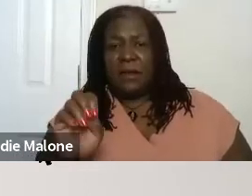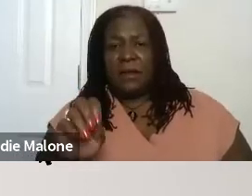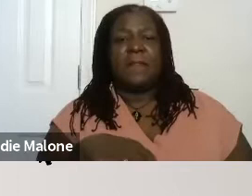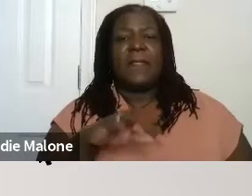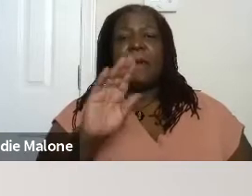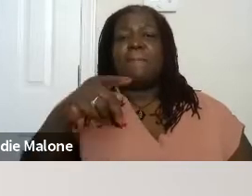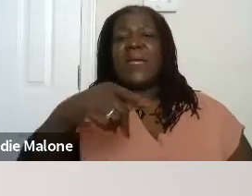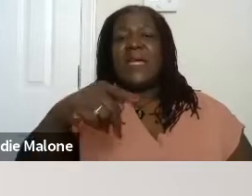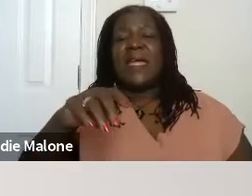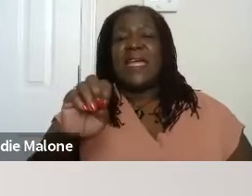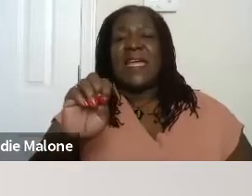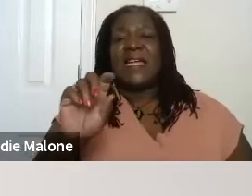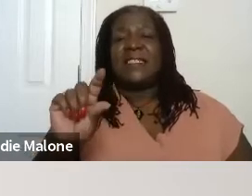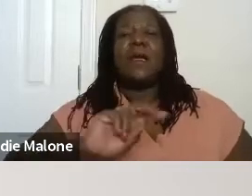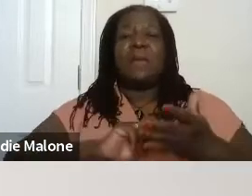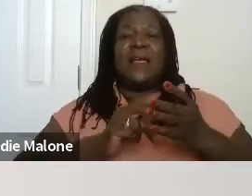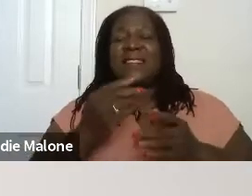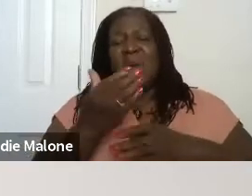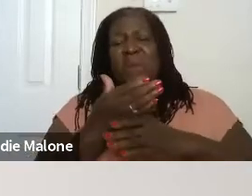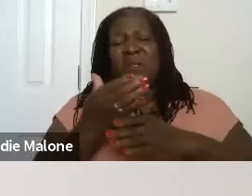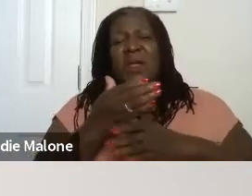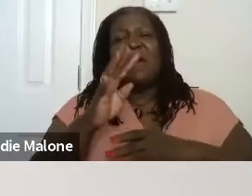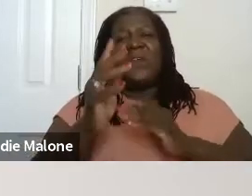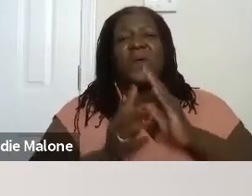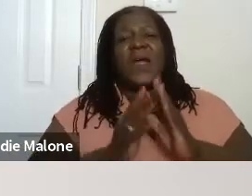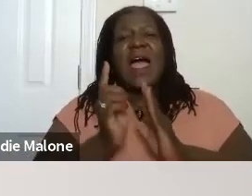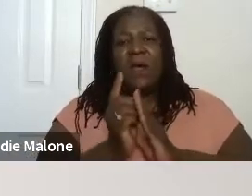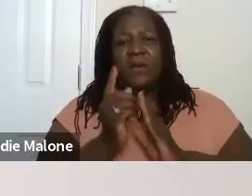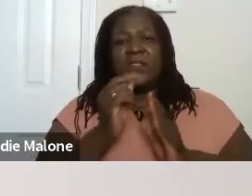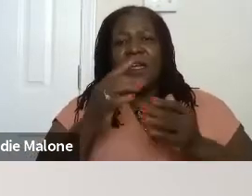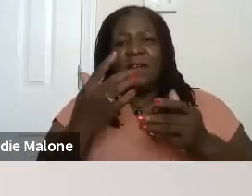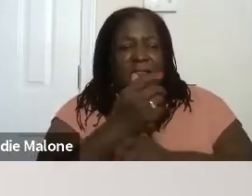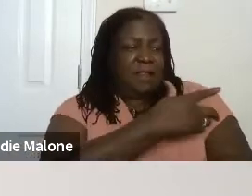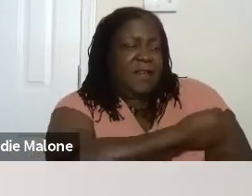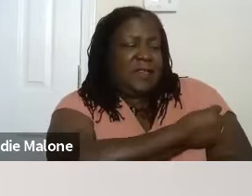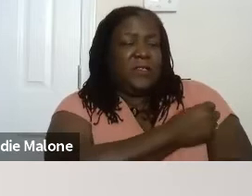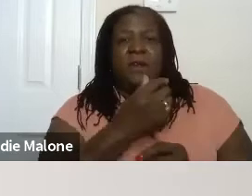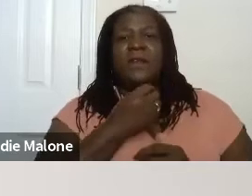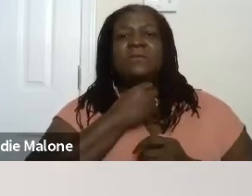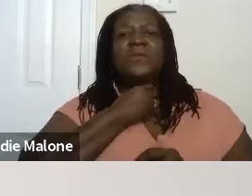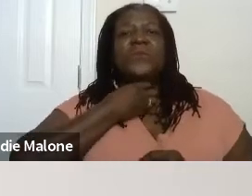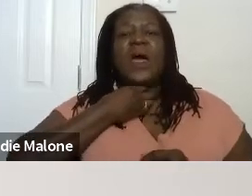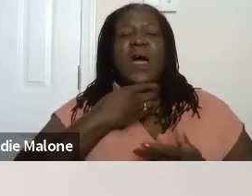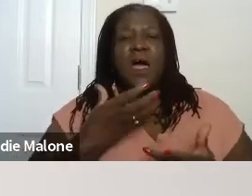of getting vaccinated with hives, swelling or wheezing. Many times people have had this